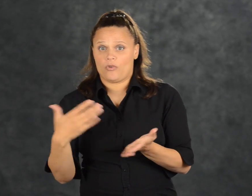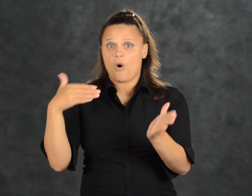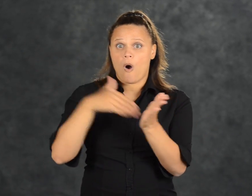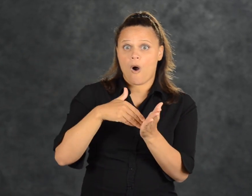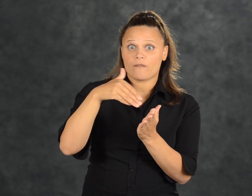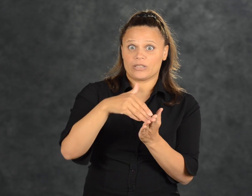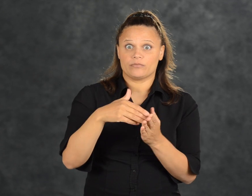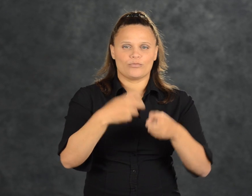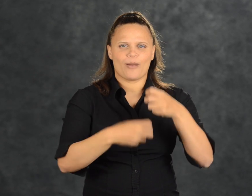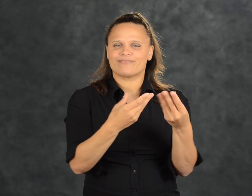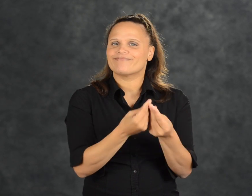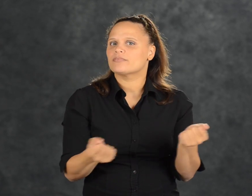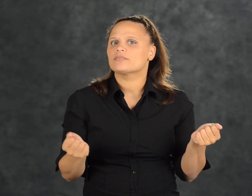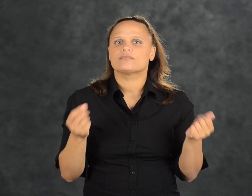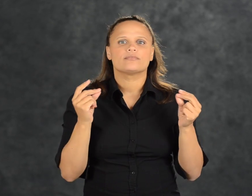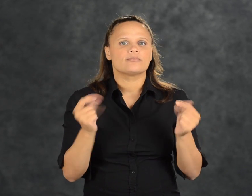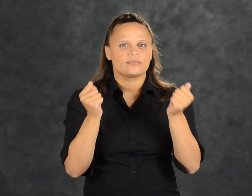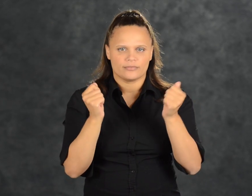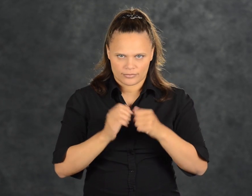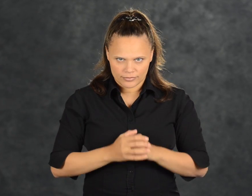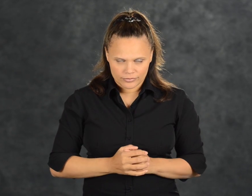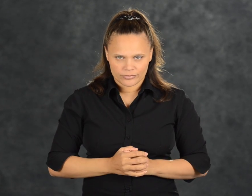Cases very often settle at this stage.